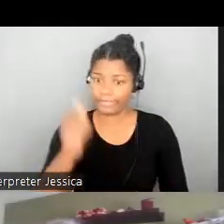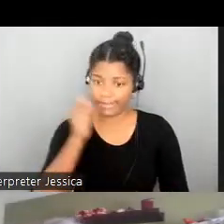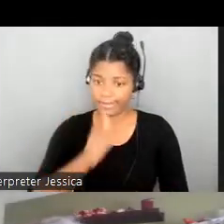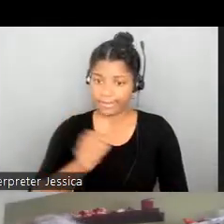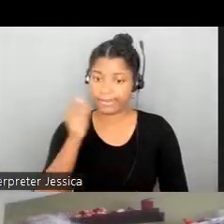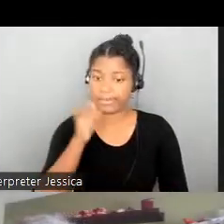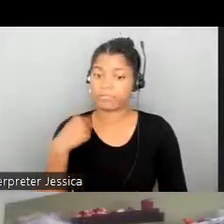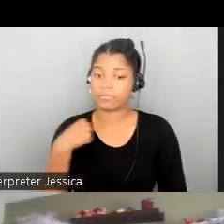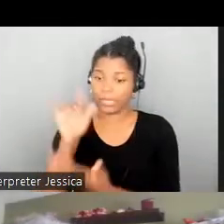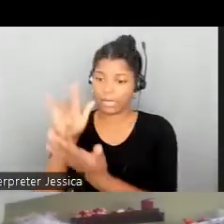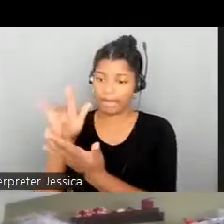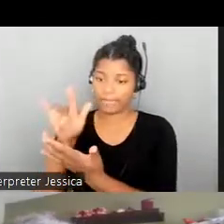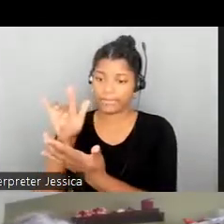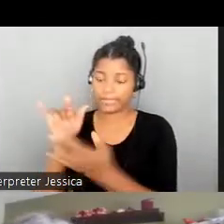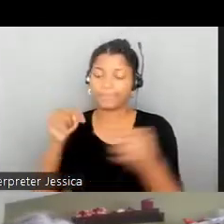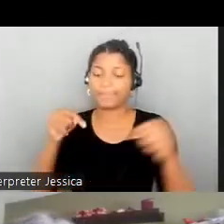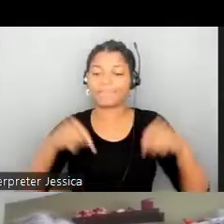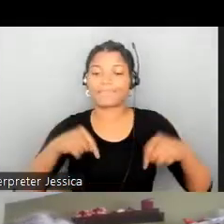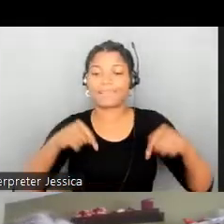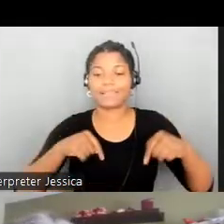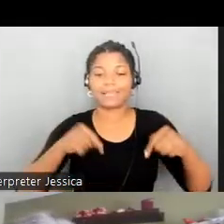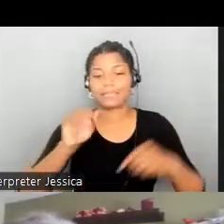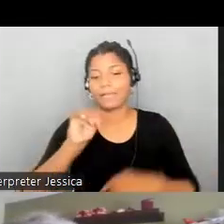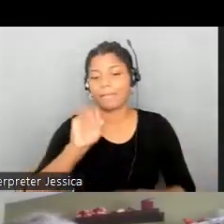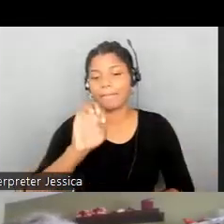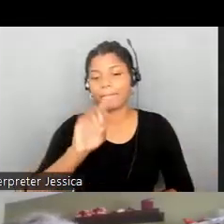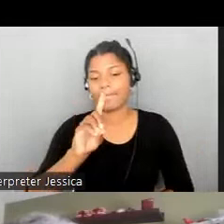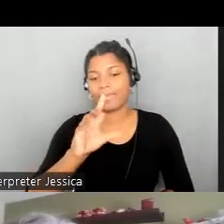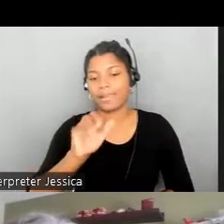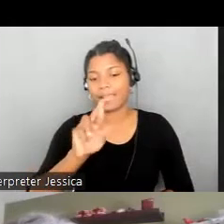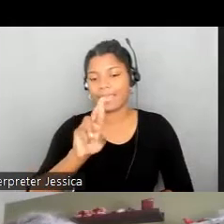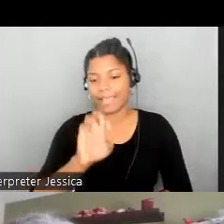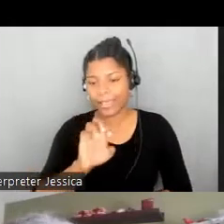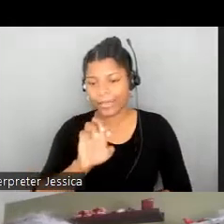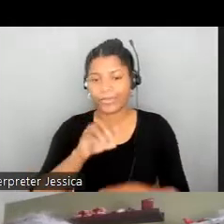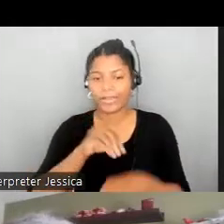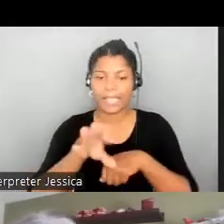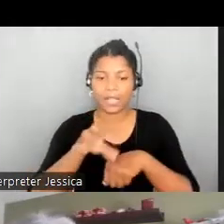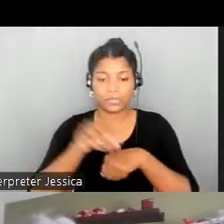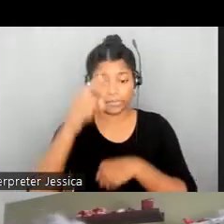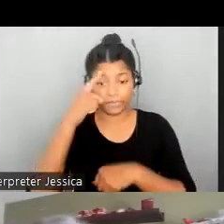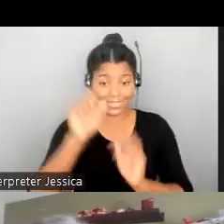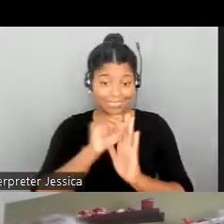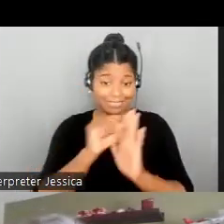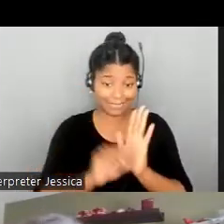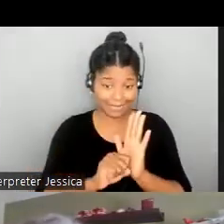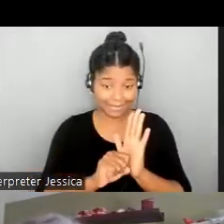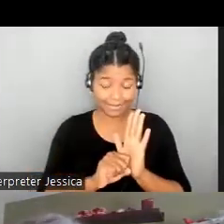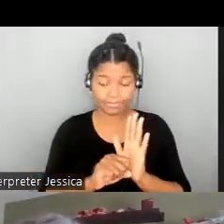Because we had the Medicare […] for the state, they transfer all the Medicare cost